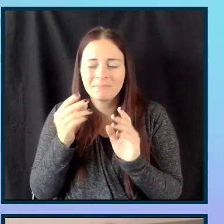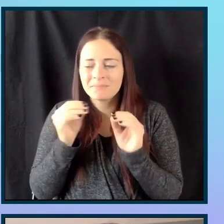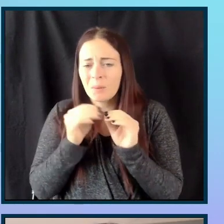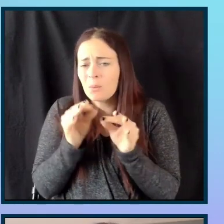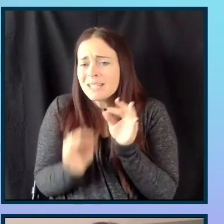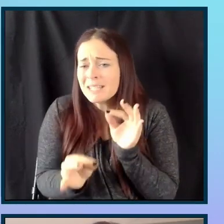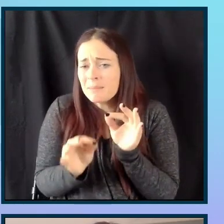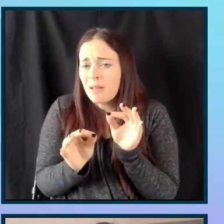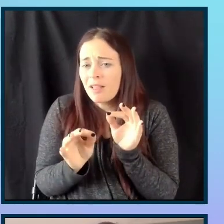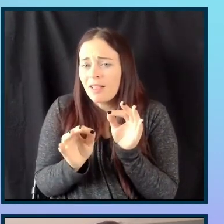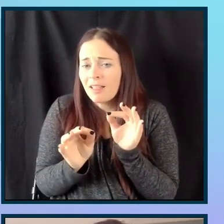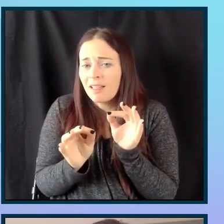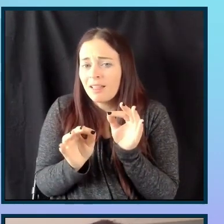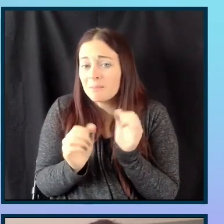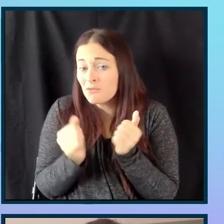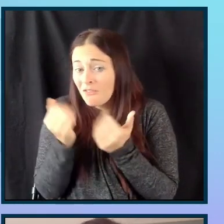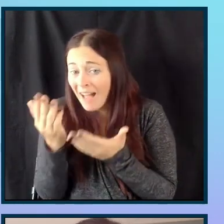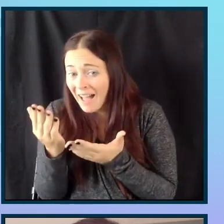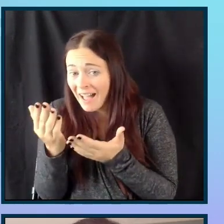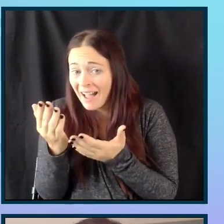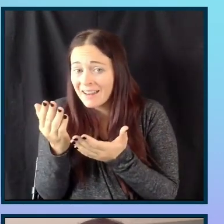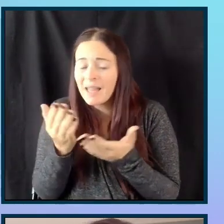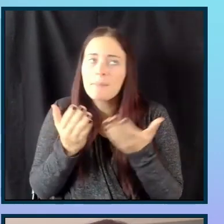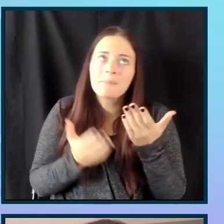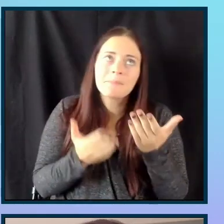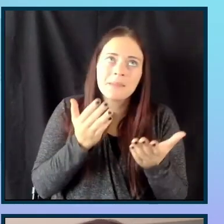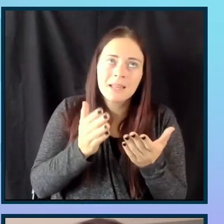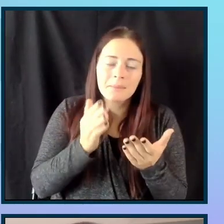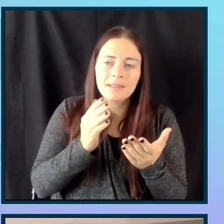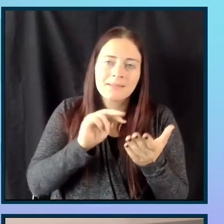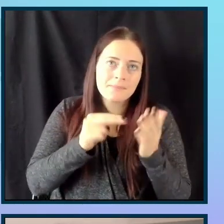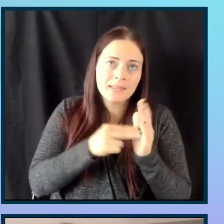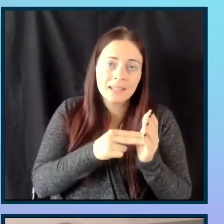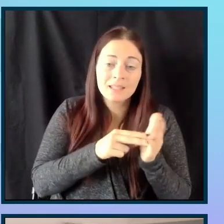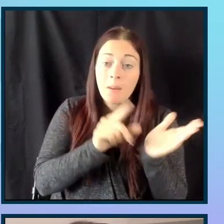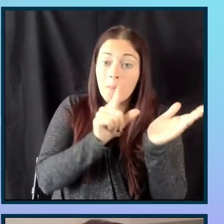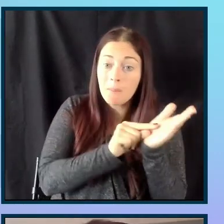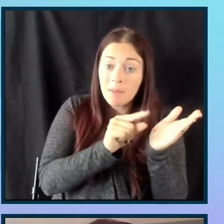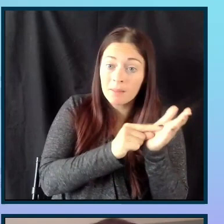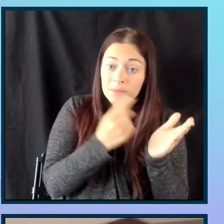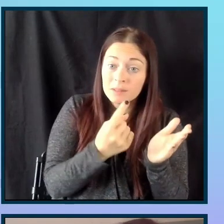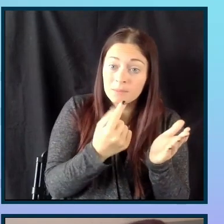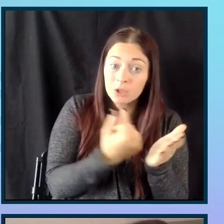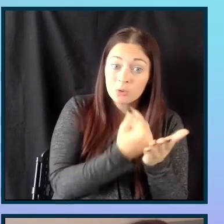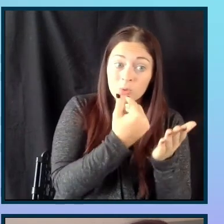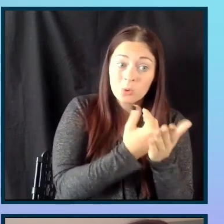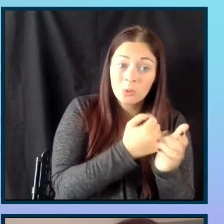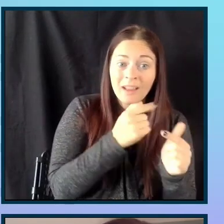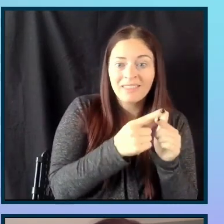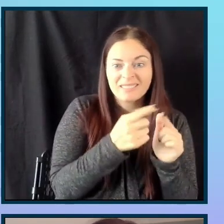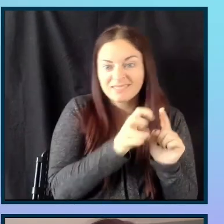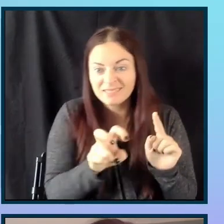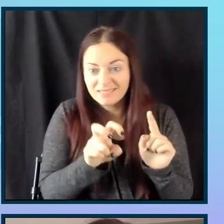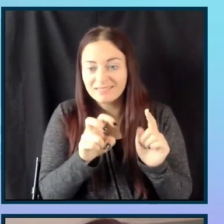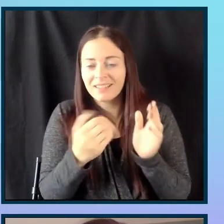it might mean a transitional document that can be published in a few years and then have 3.O published